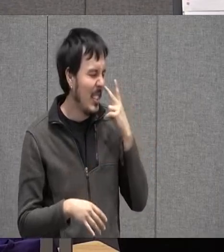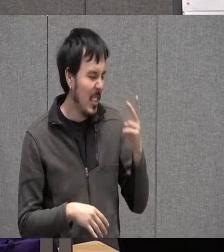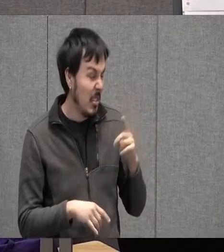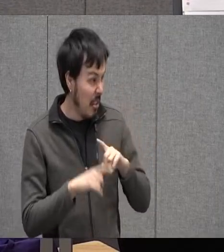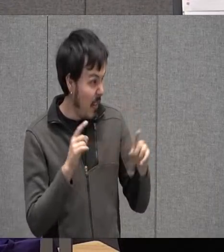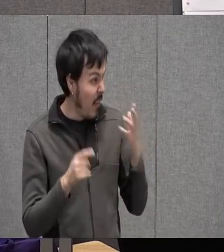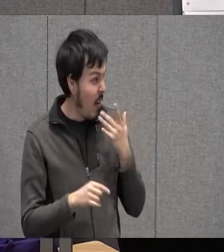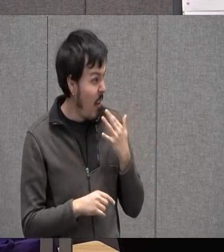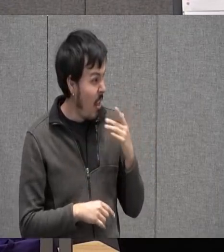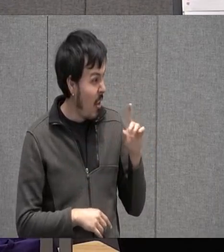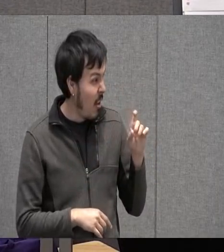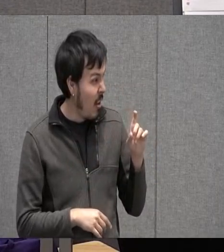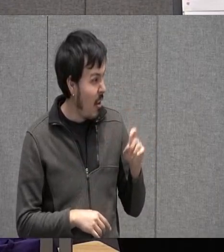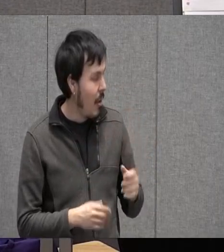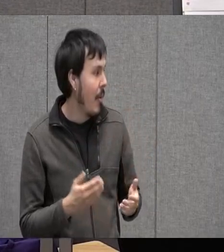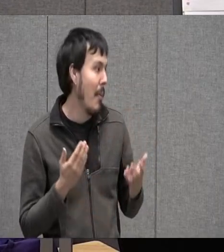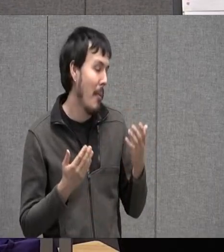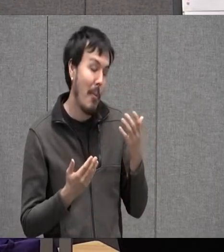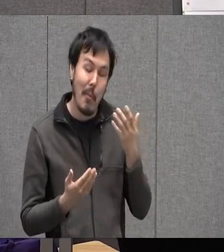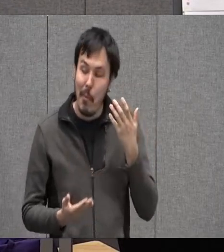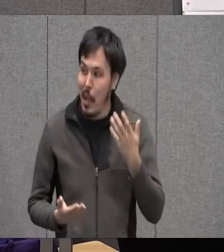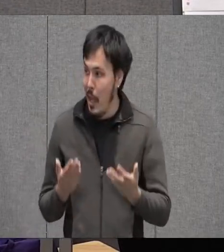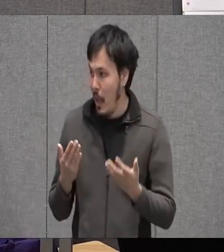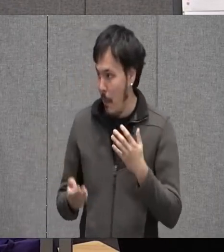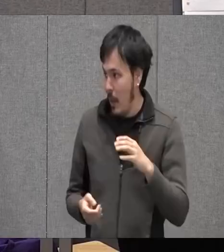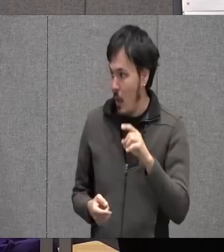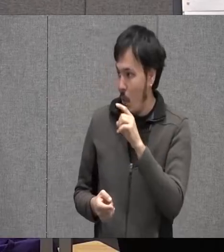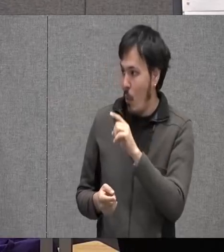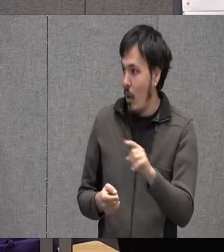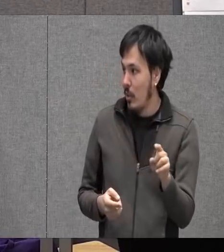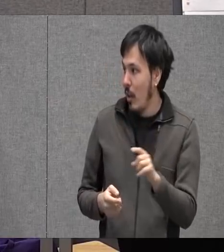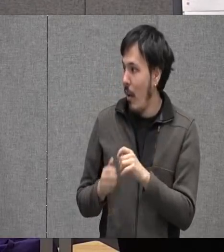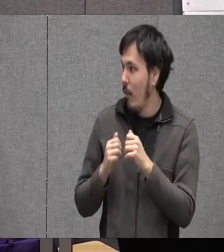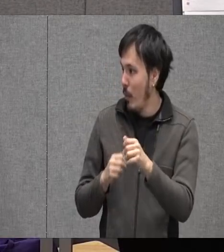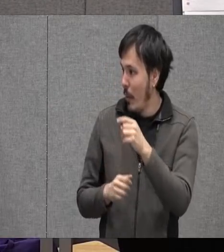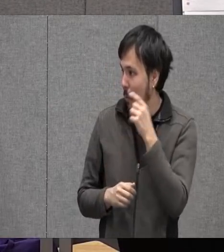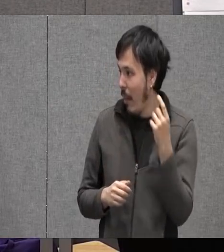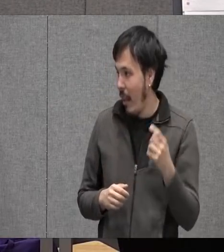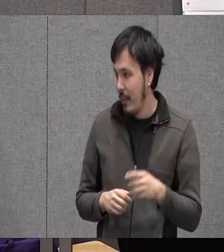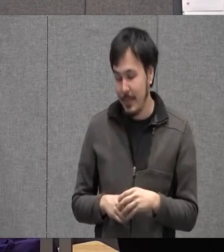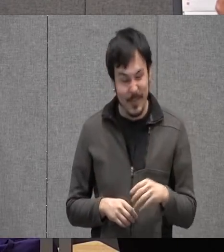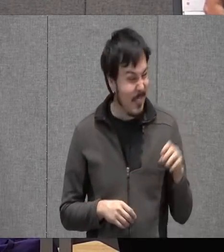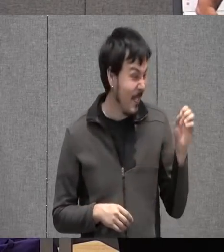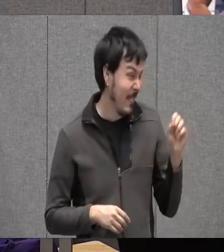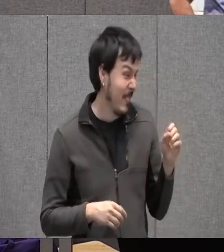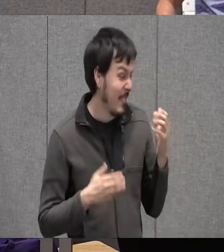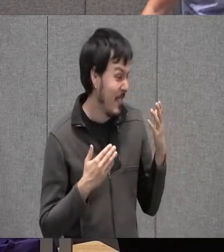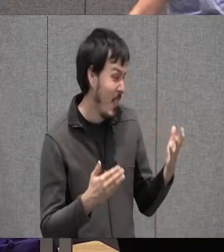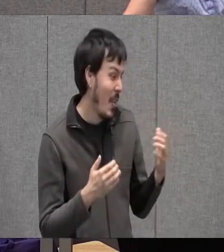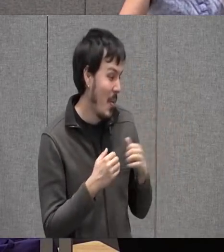[Mrs. Obenshain] Maybe we should cross out with black? All right, I'm gonna have to get black. Yeah, black will have to work